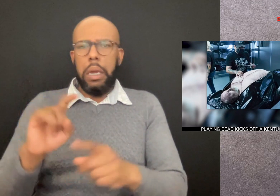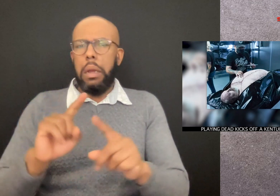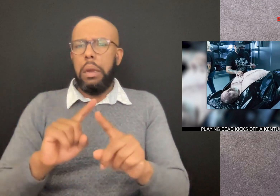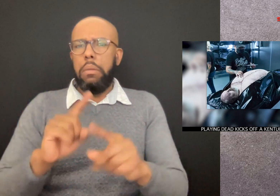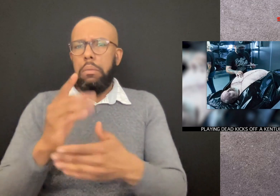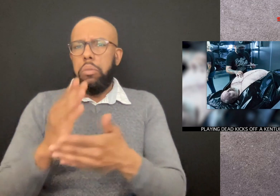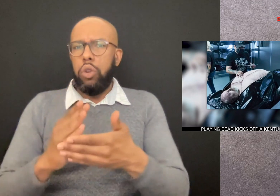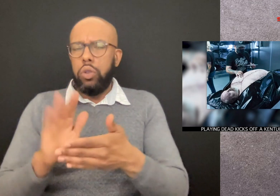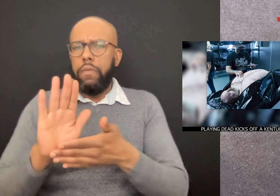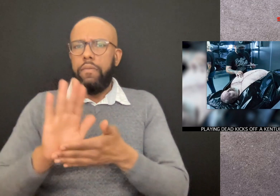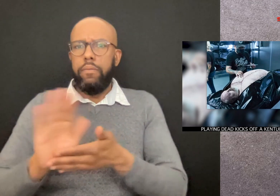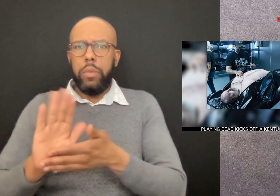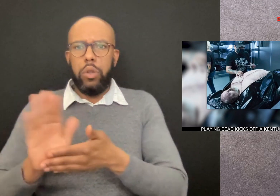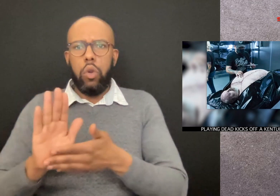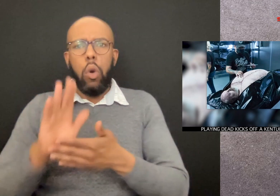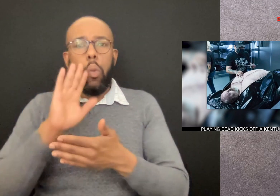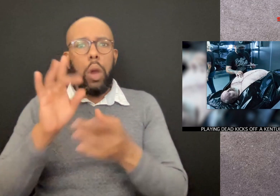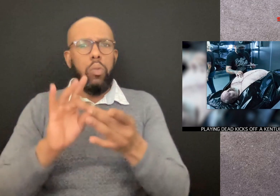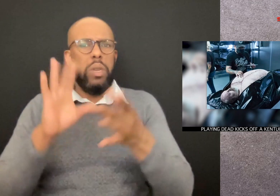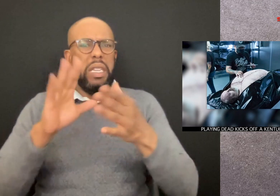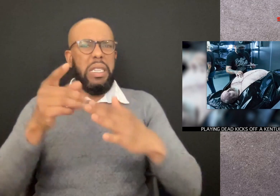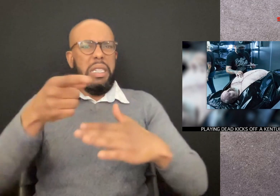3rd on a CBS.